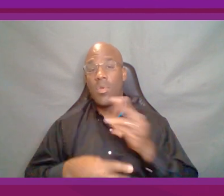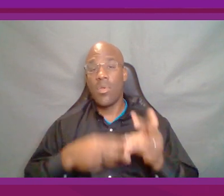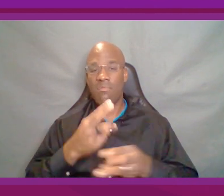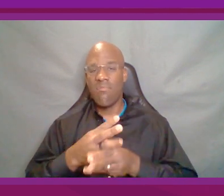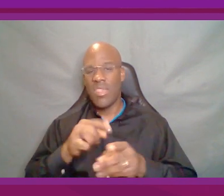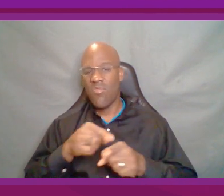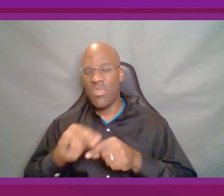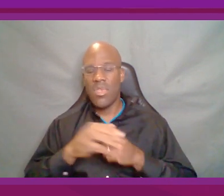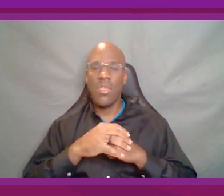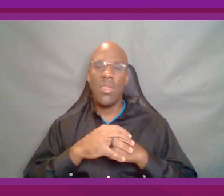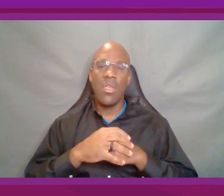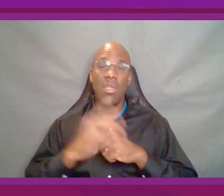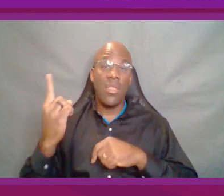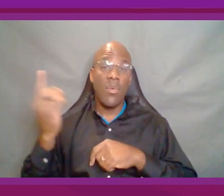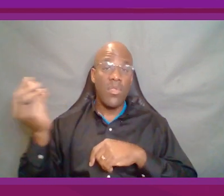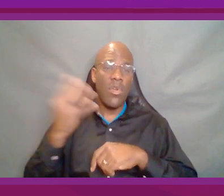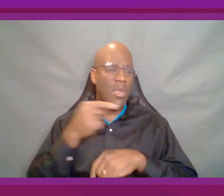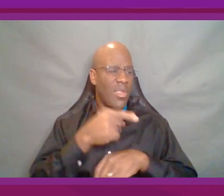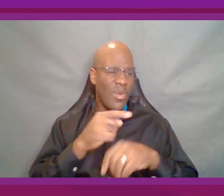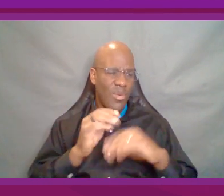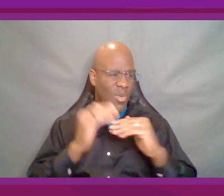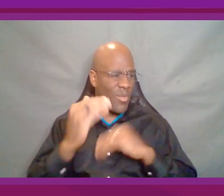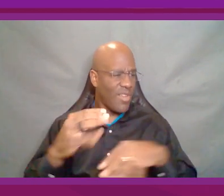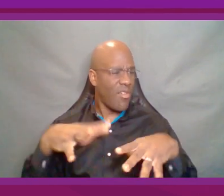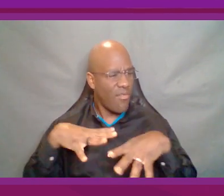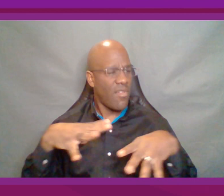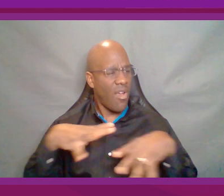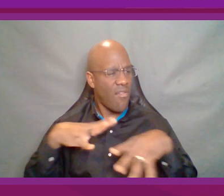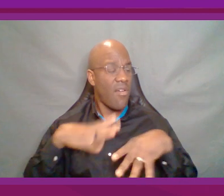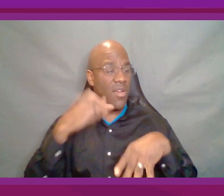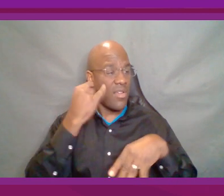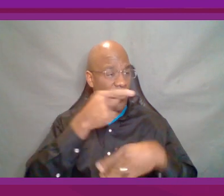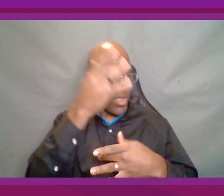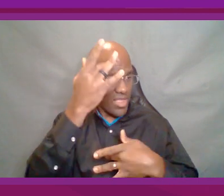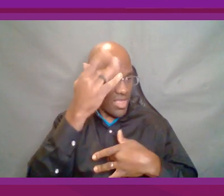and I was told I was taking too much time off, and that if I was sick and I needed to call off,